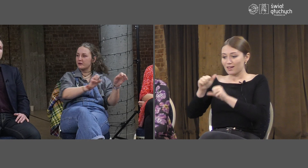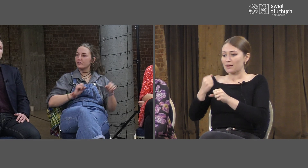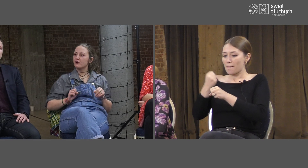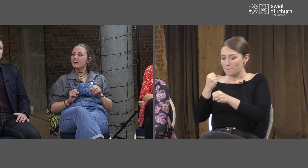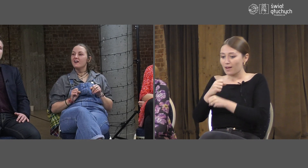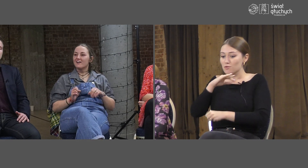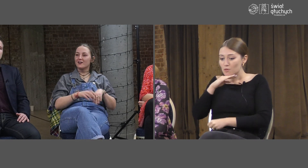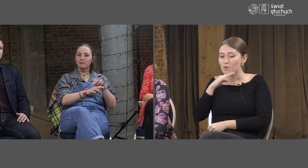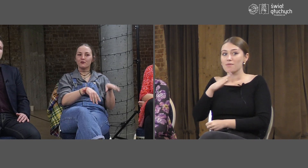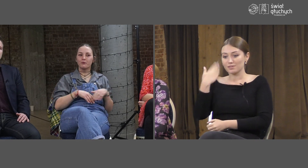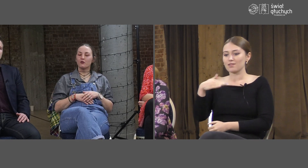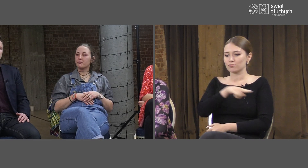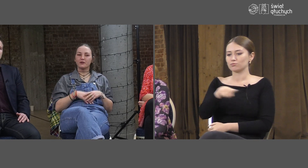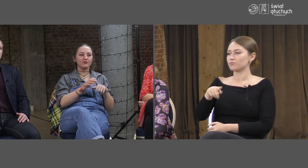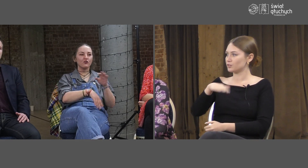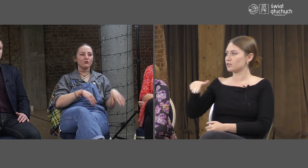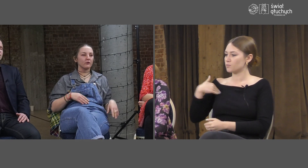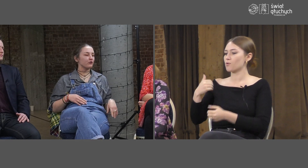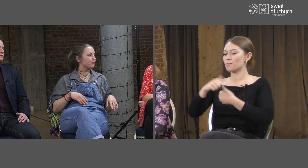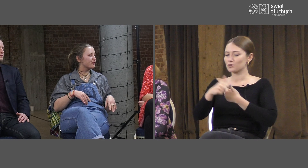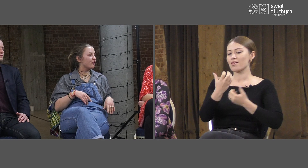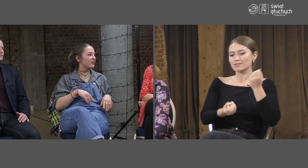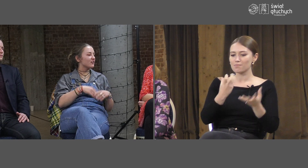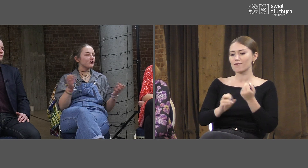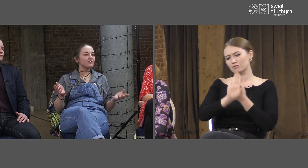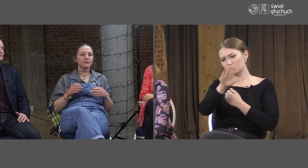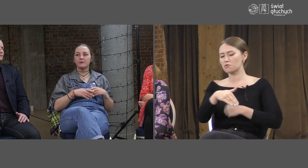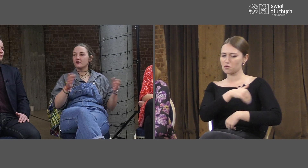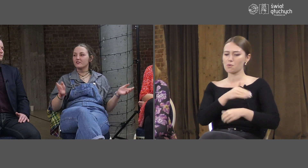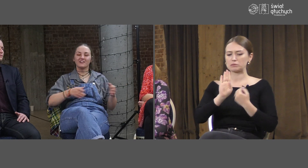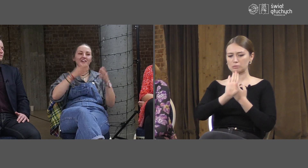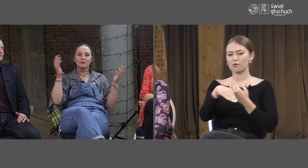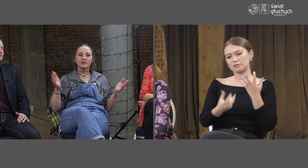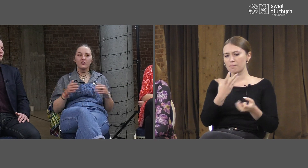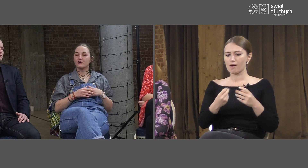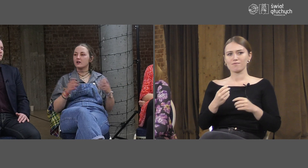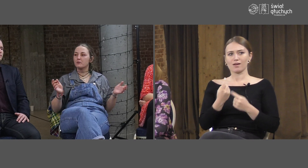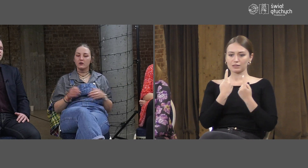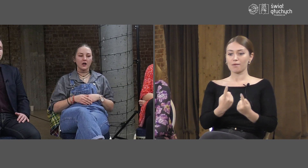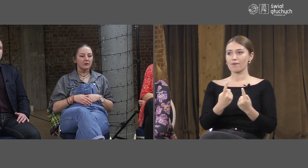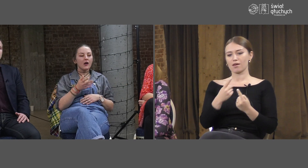Other kids would be playing after kindergarten or school, in the sandbox, with their friends,